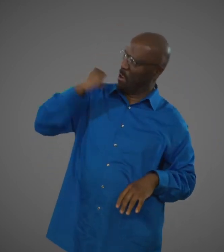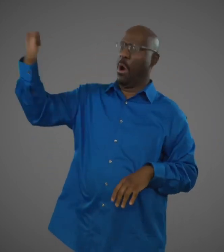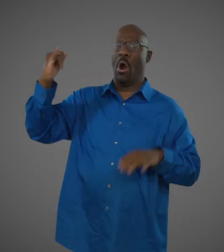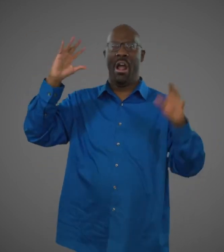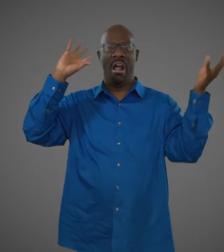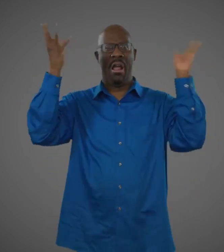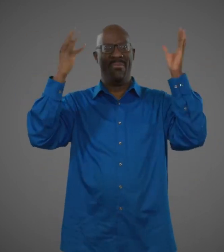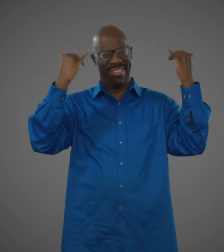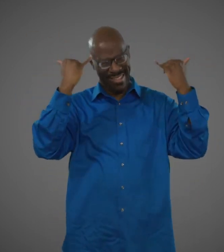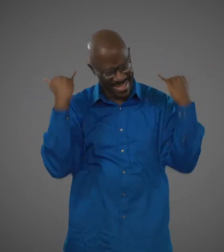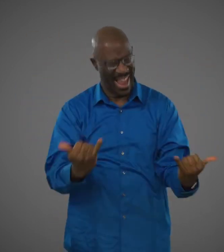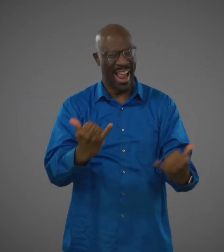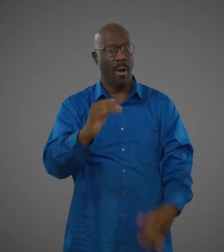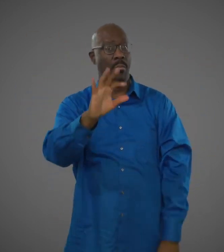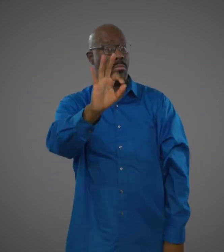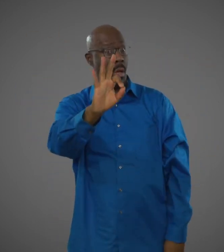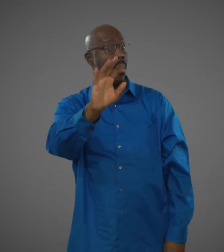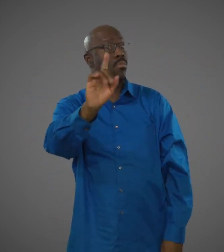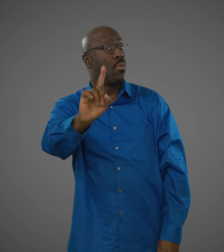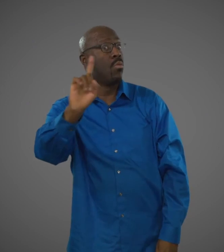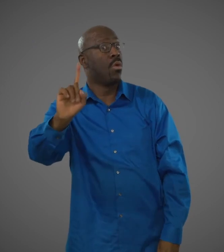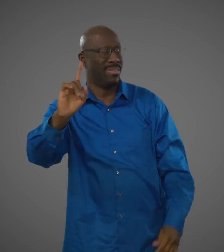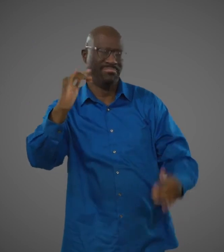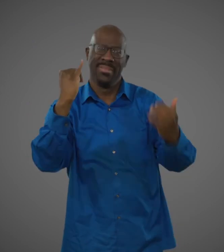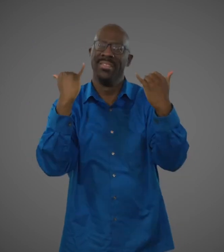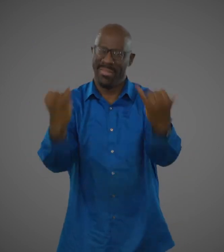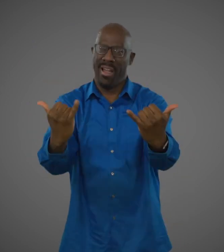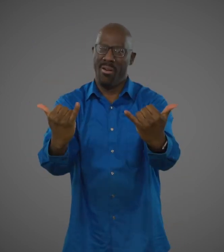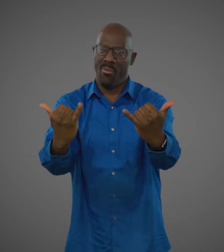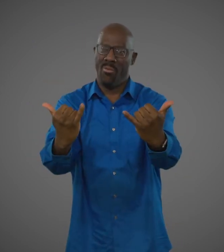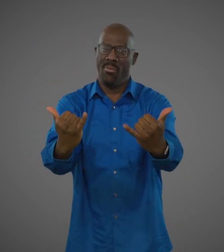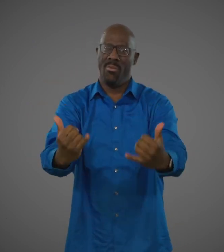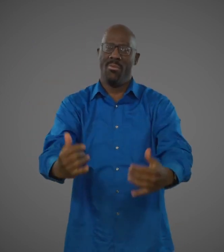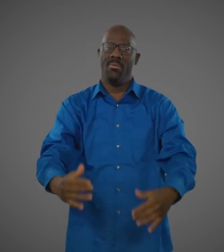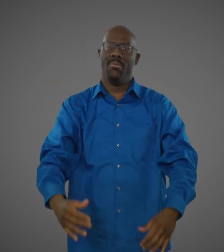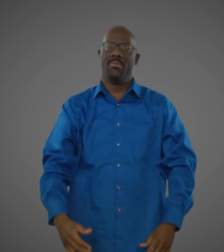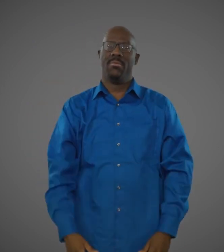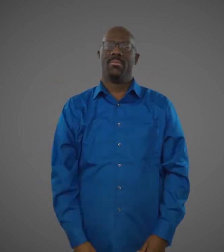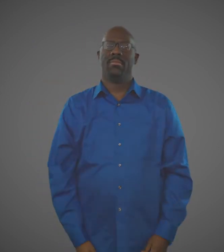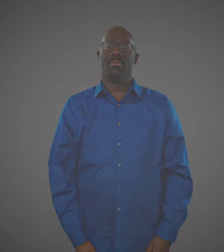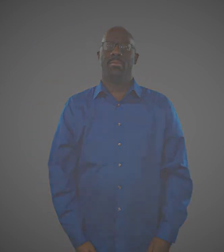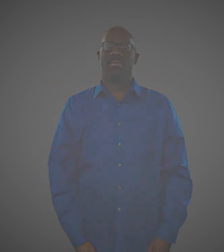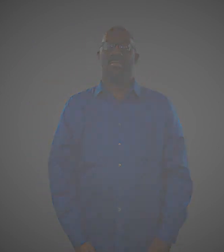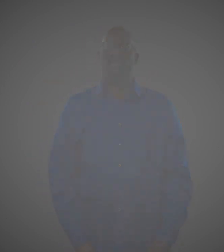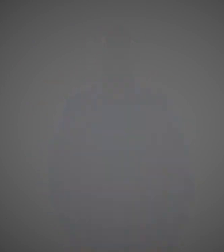by the person watching you, it's important that they call 911 for an ambulance immediately!